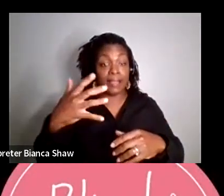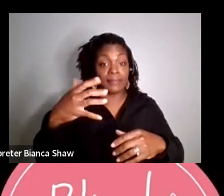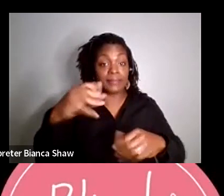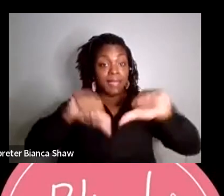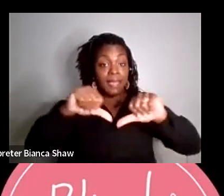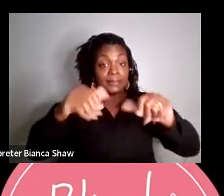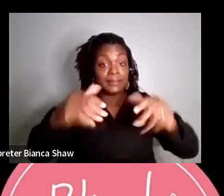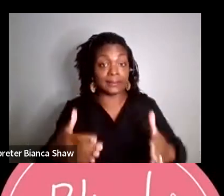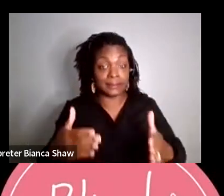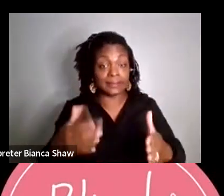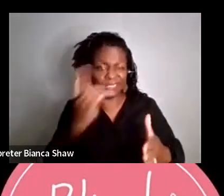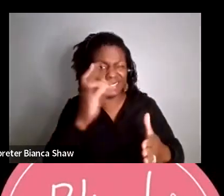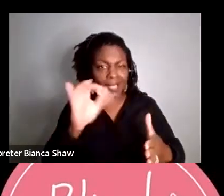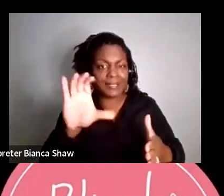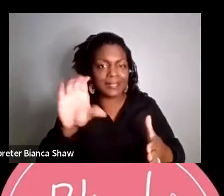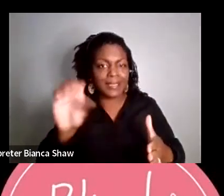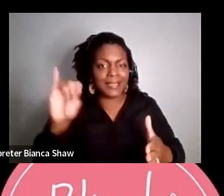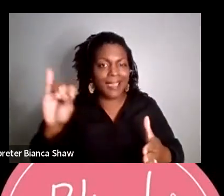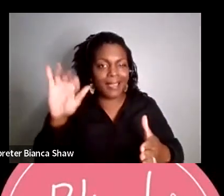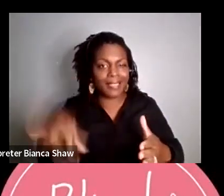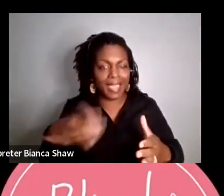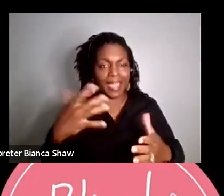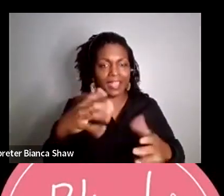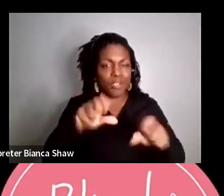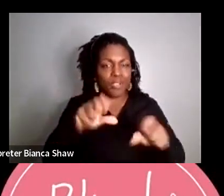And we had Miranda who wants to work with animals.